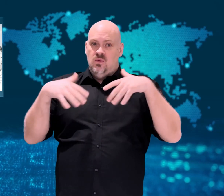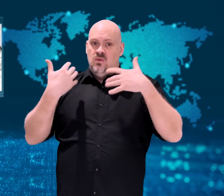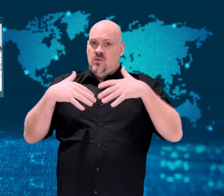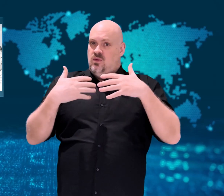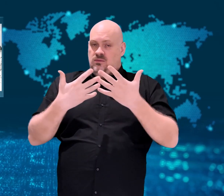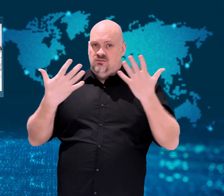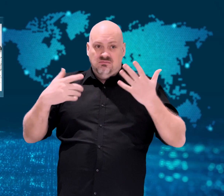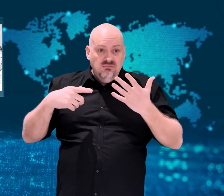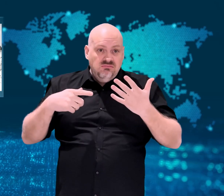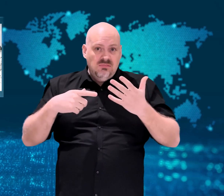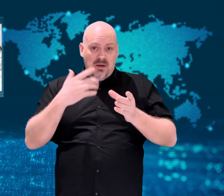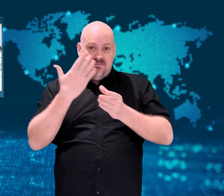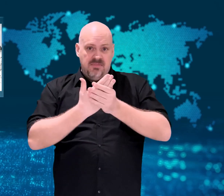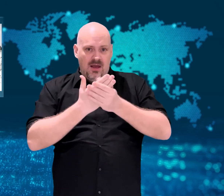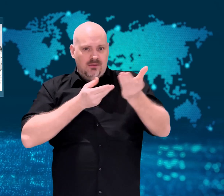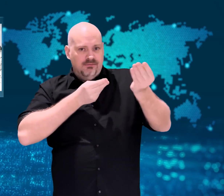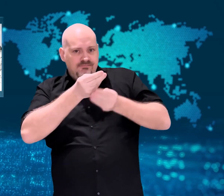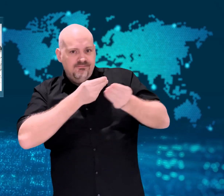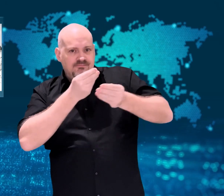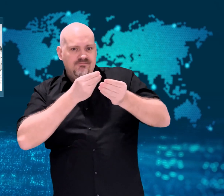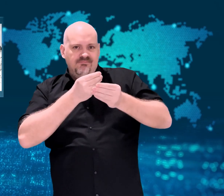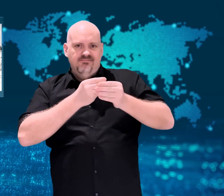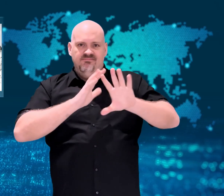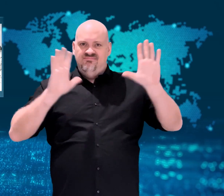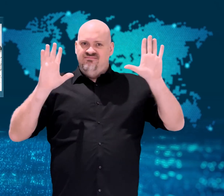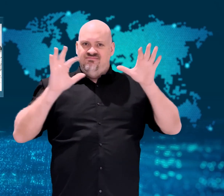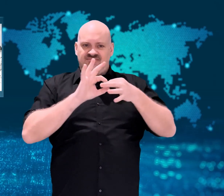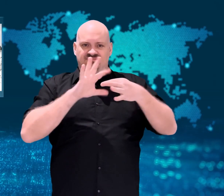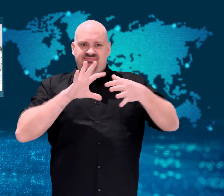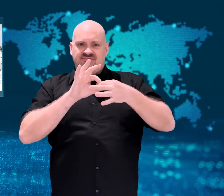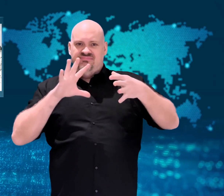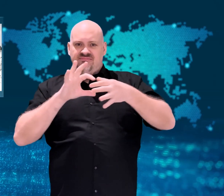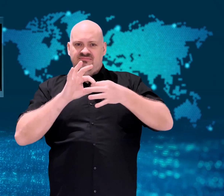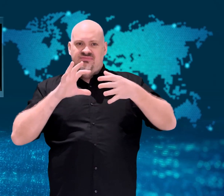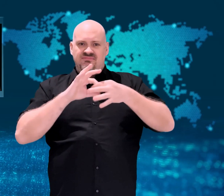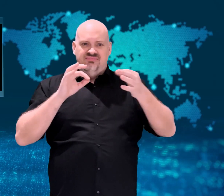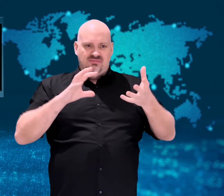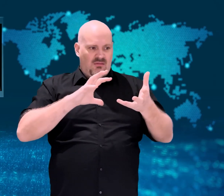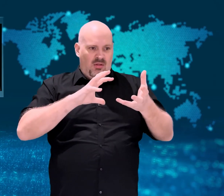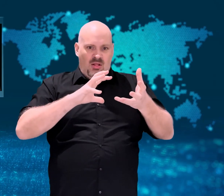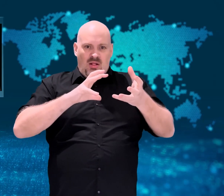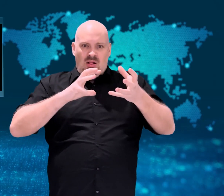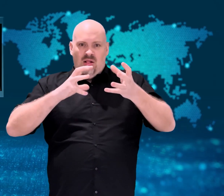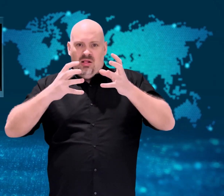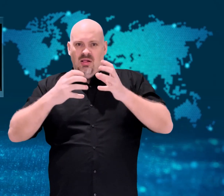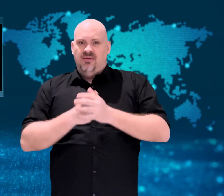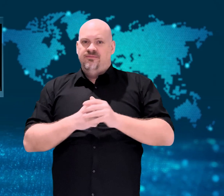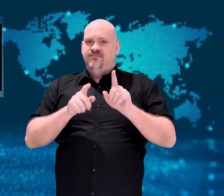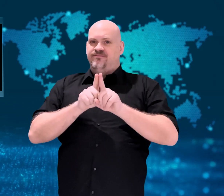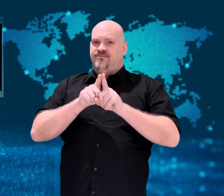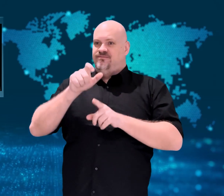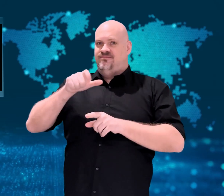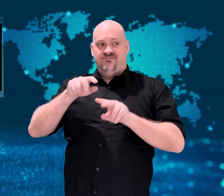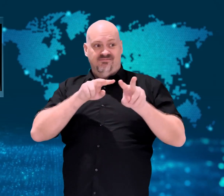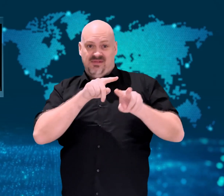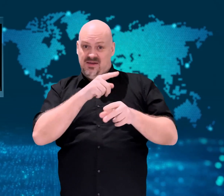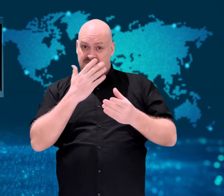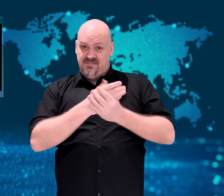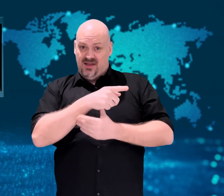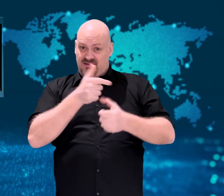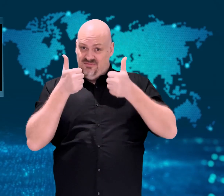Rich customers’ accounts and financial information may no